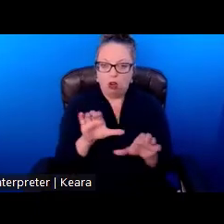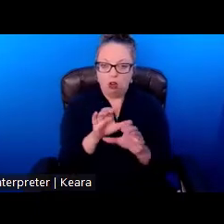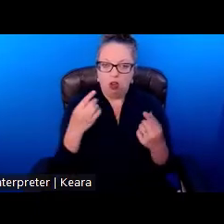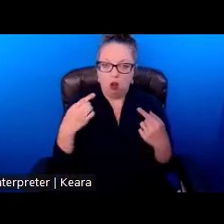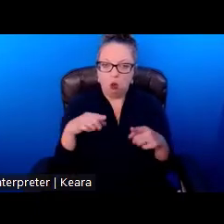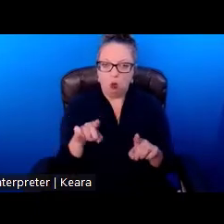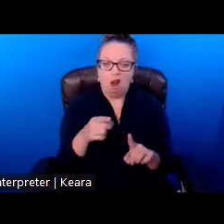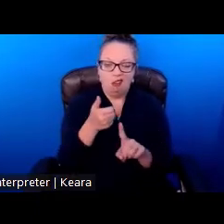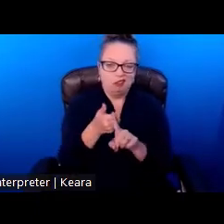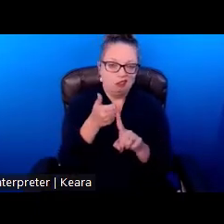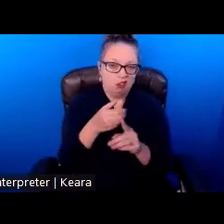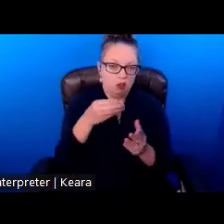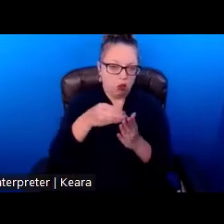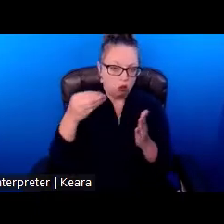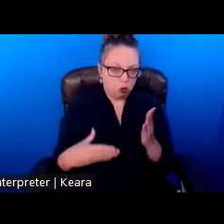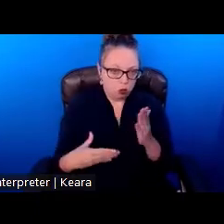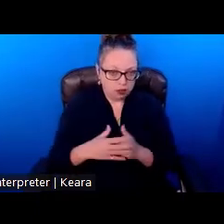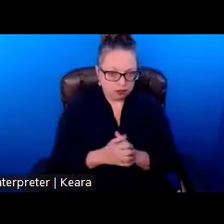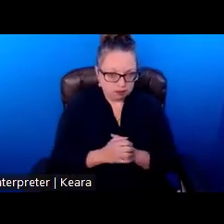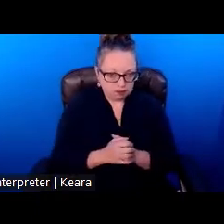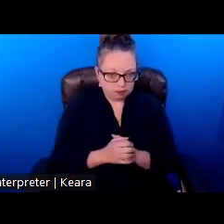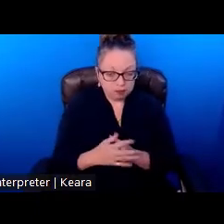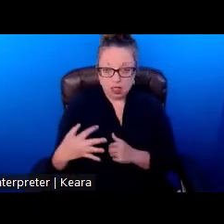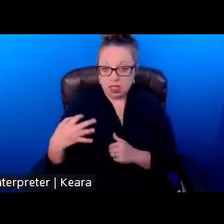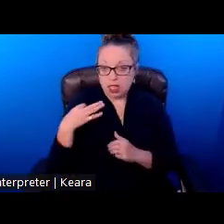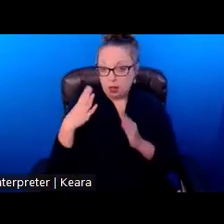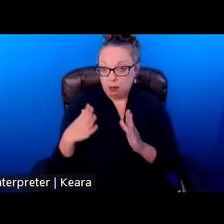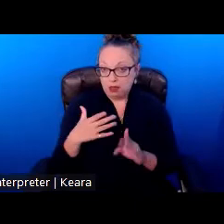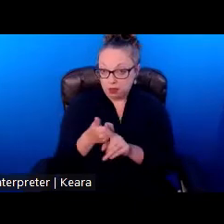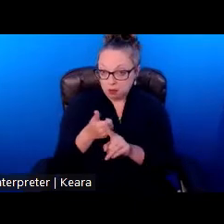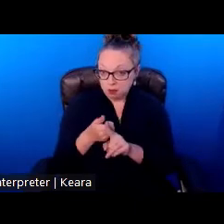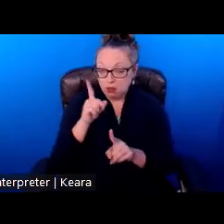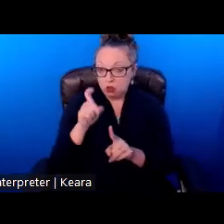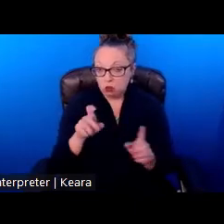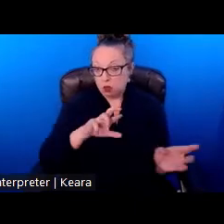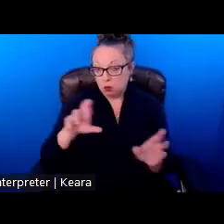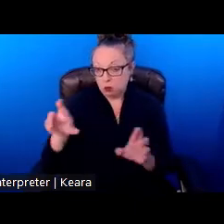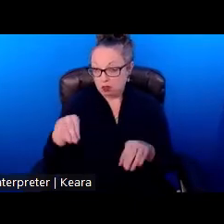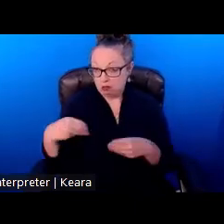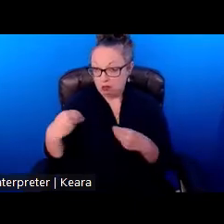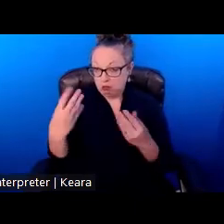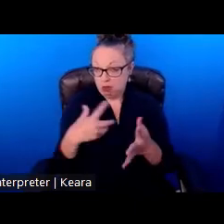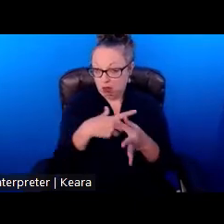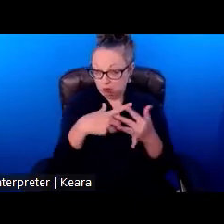Applicants should be prepared to supply the following information about each work sample